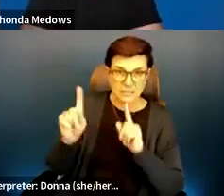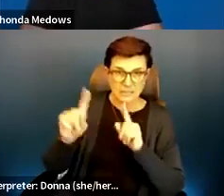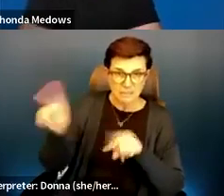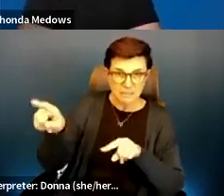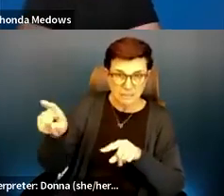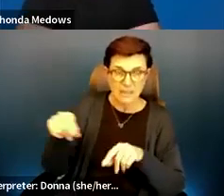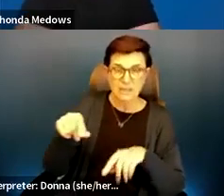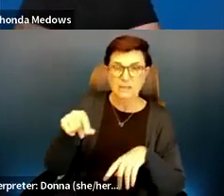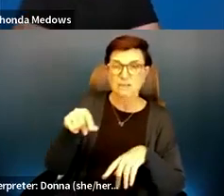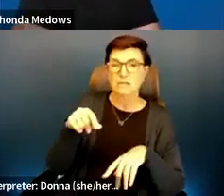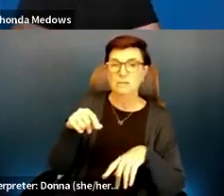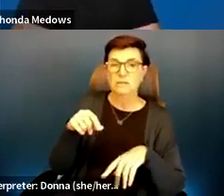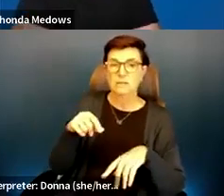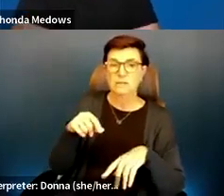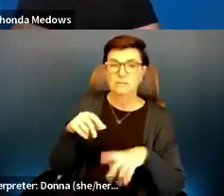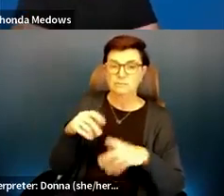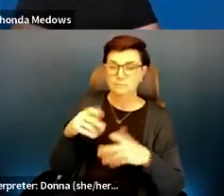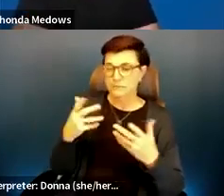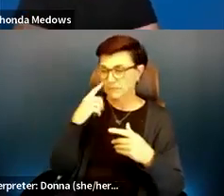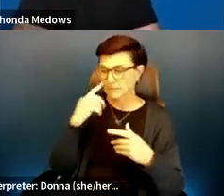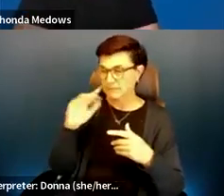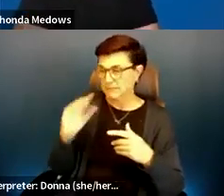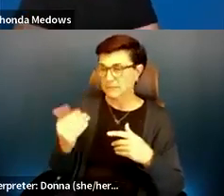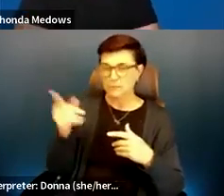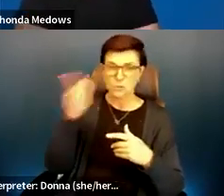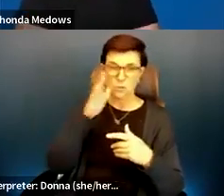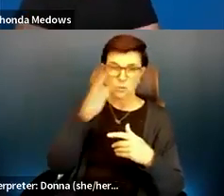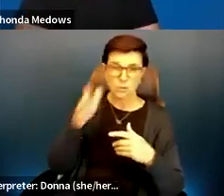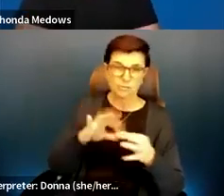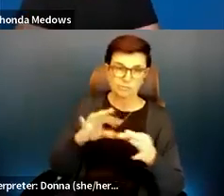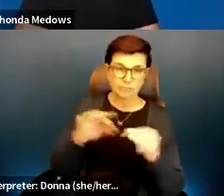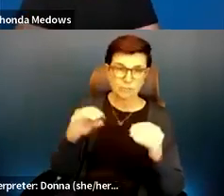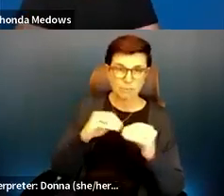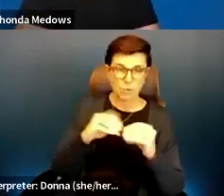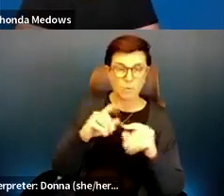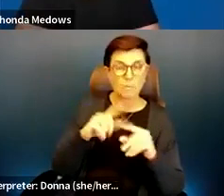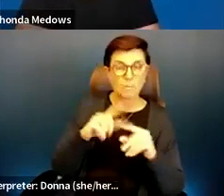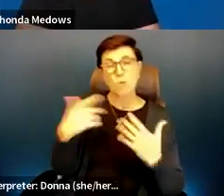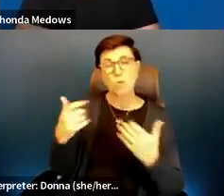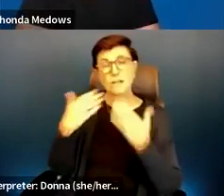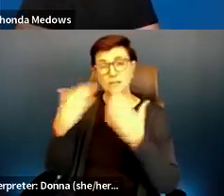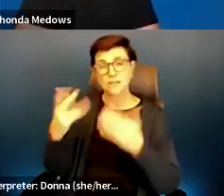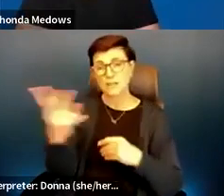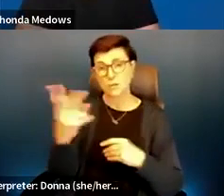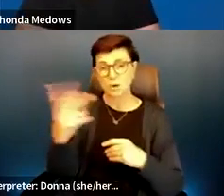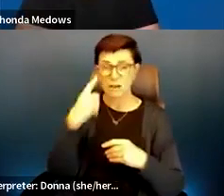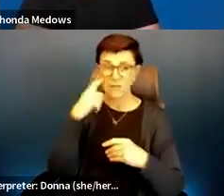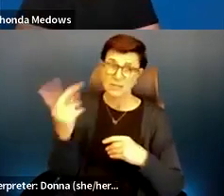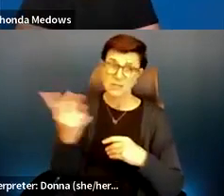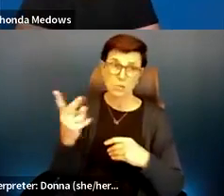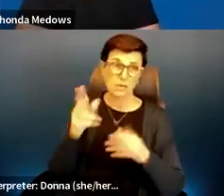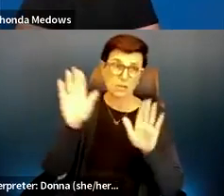So it sounds like we'll get into that a little bit more. I really just wanted to thank you both, because I think you did a fantastic job with this report